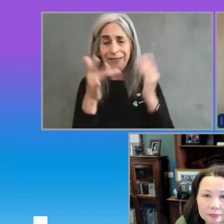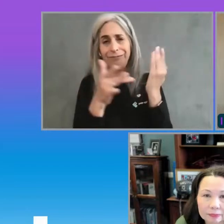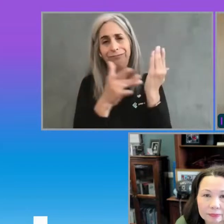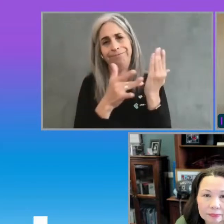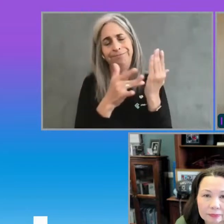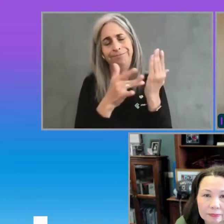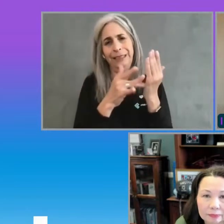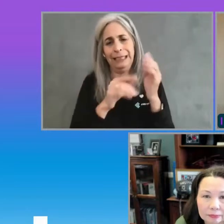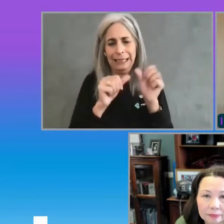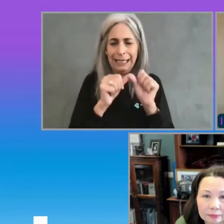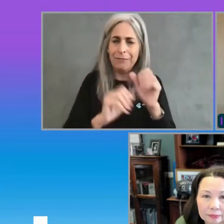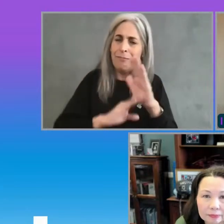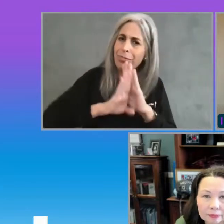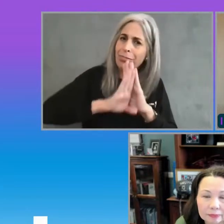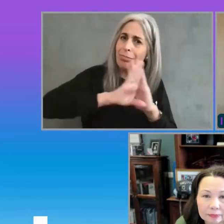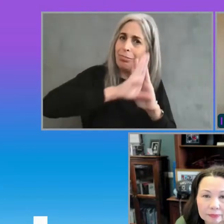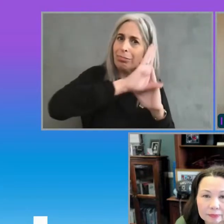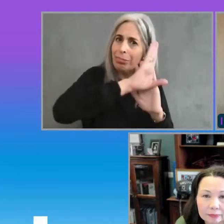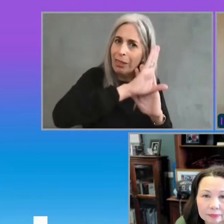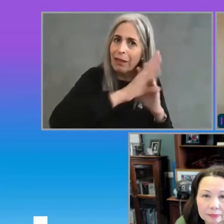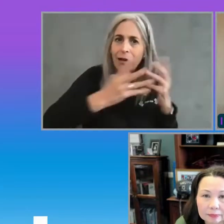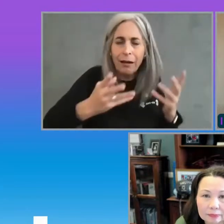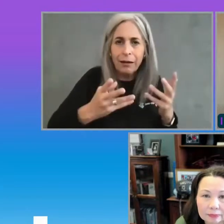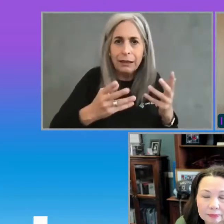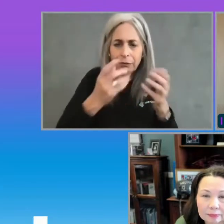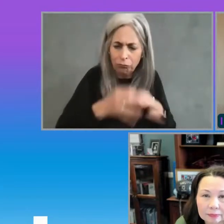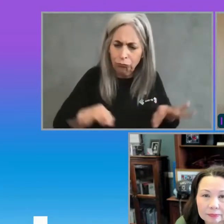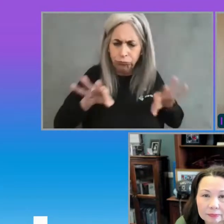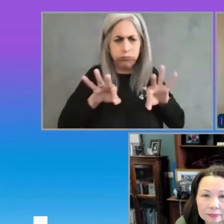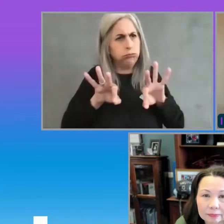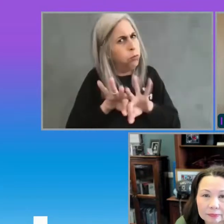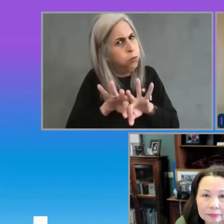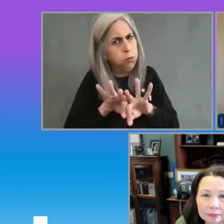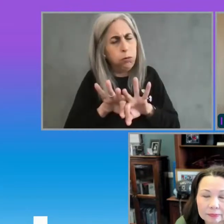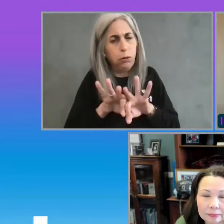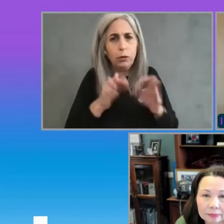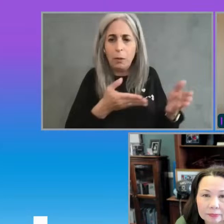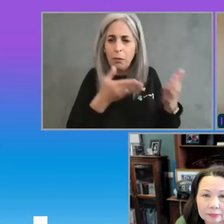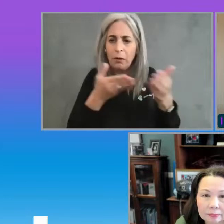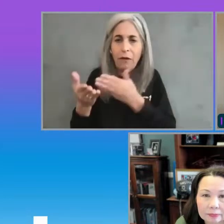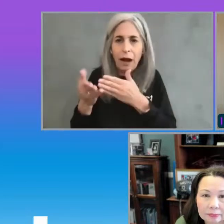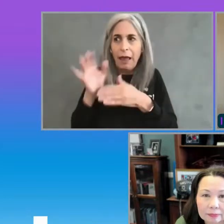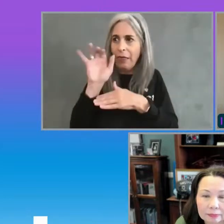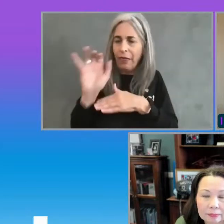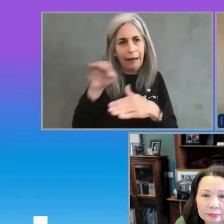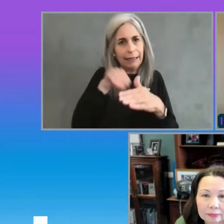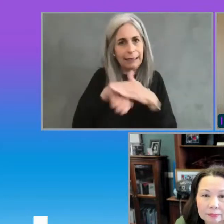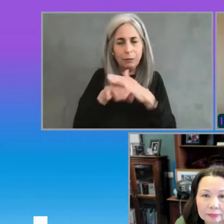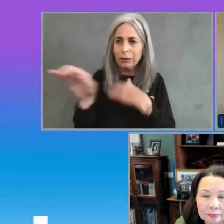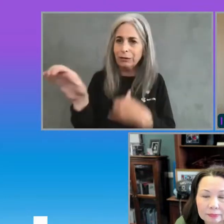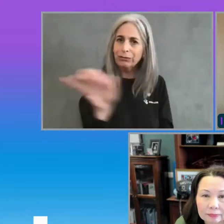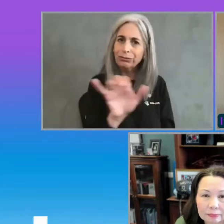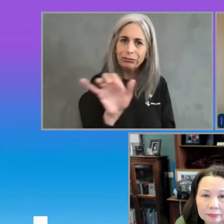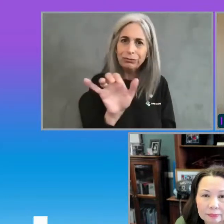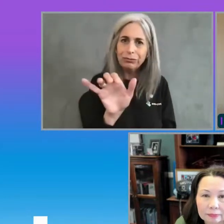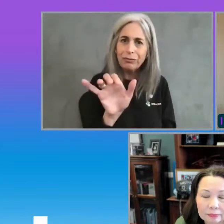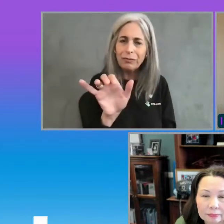that keeps developing. And so it is critical that we provide for